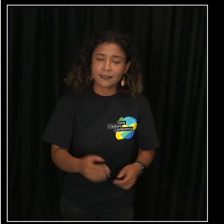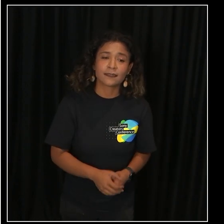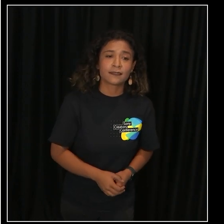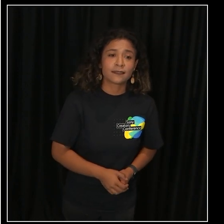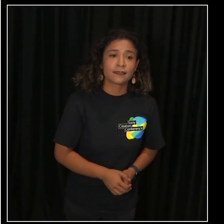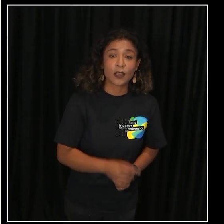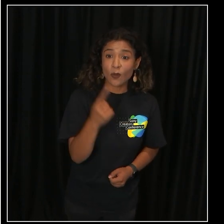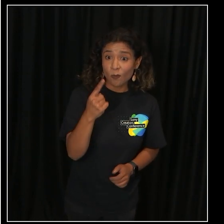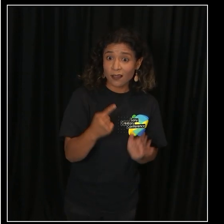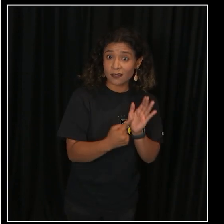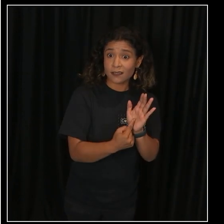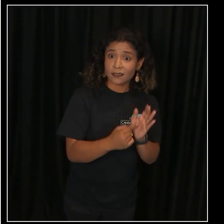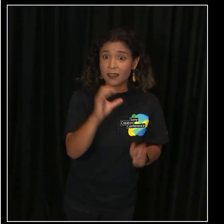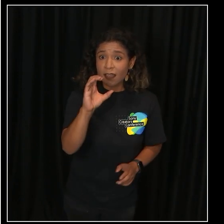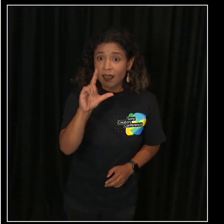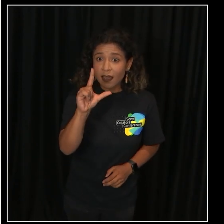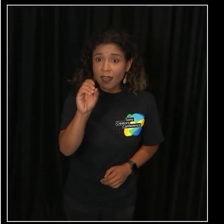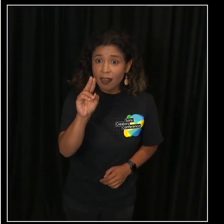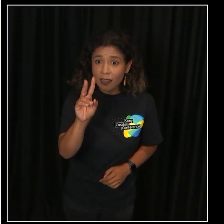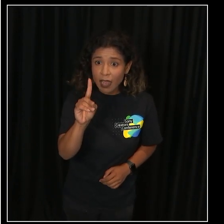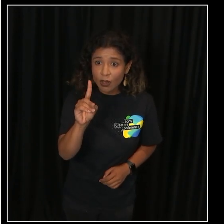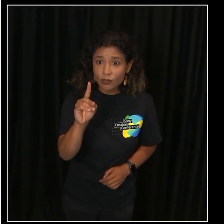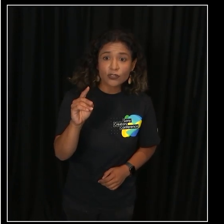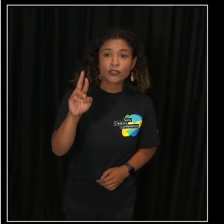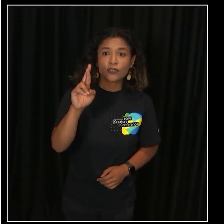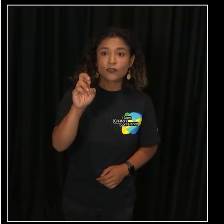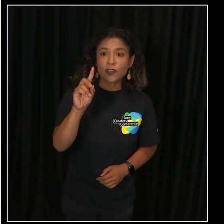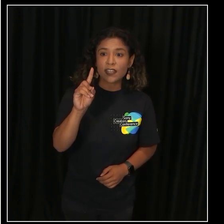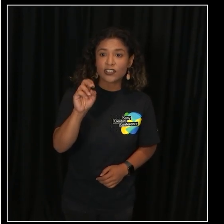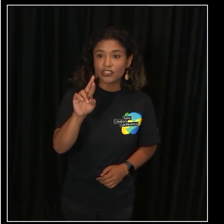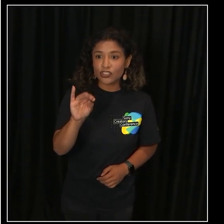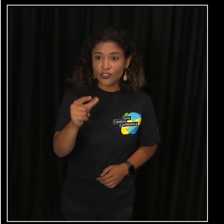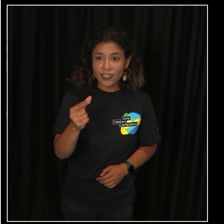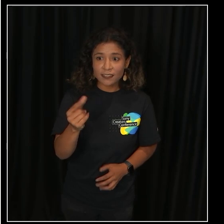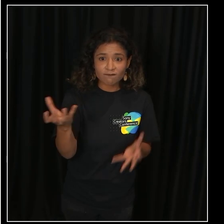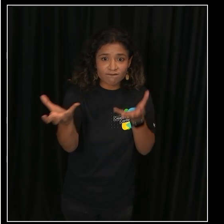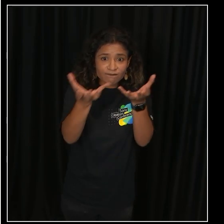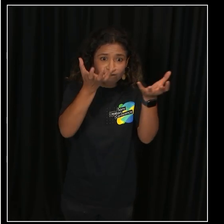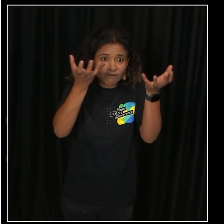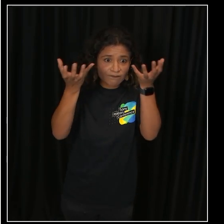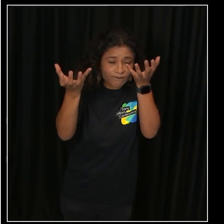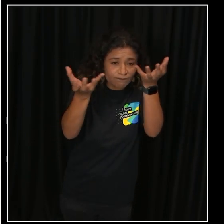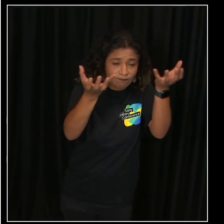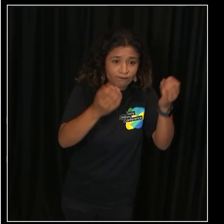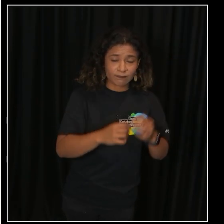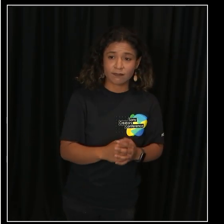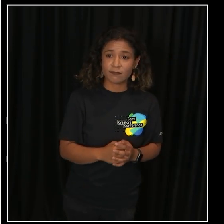We've used that to accelerate cloud rendering quite a bit. Terrain shadows swept shadows on terrain.